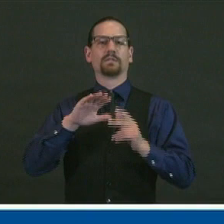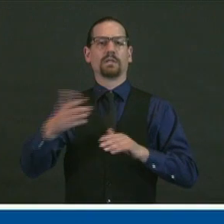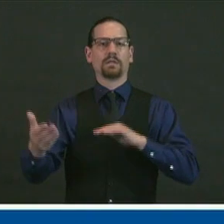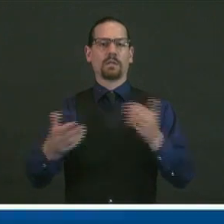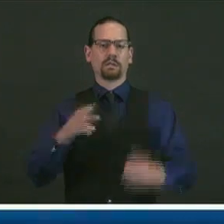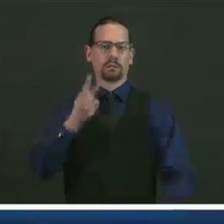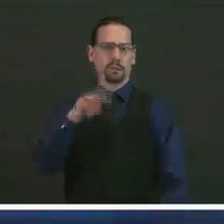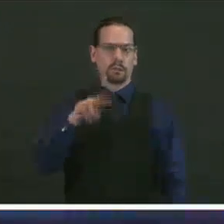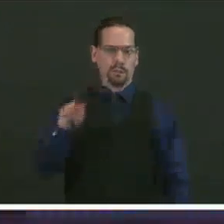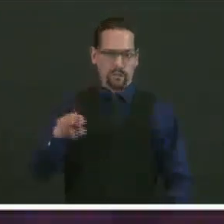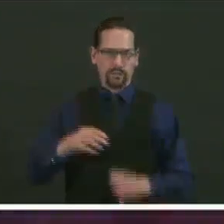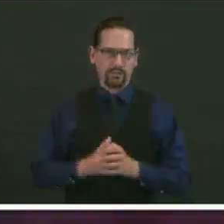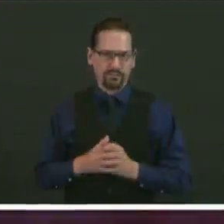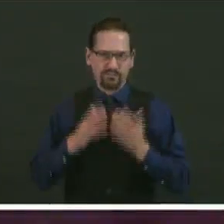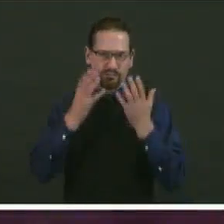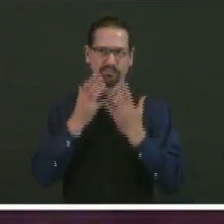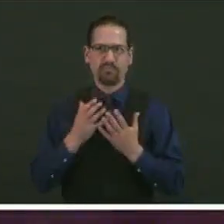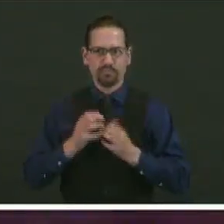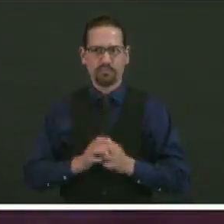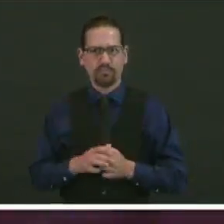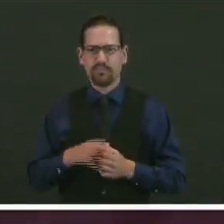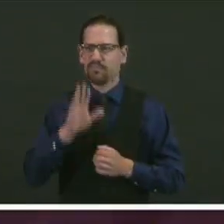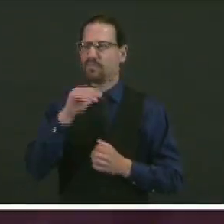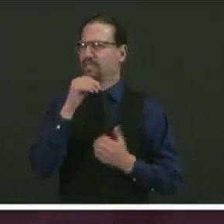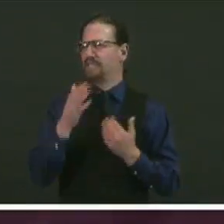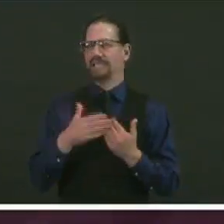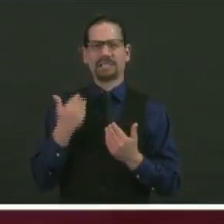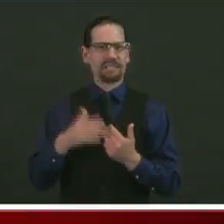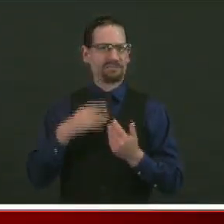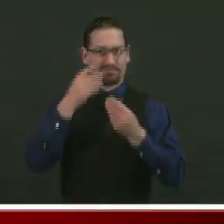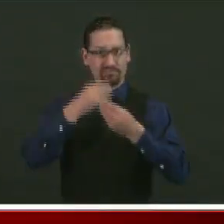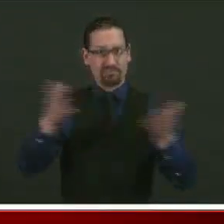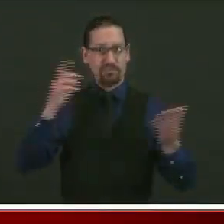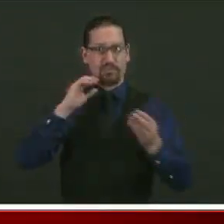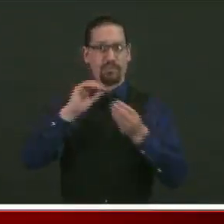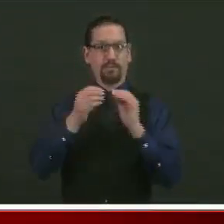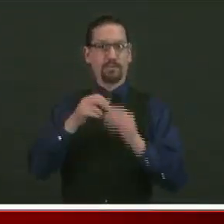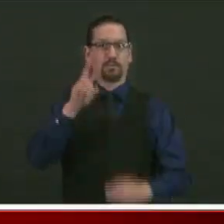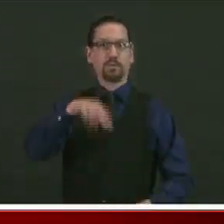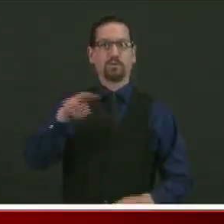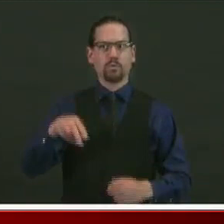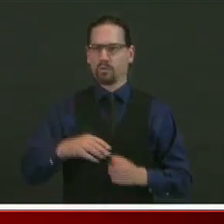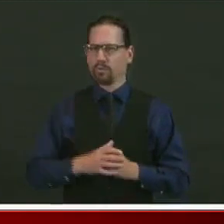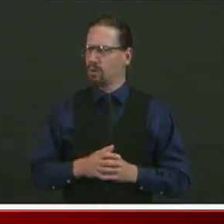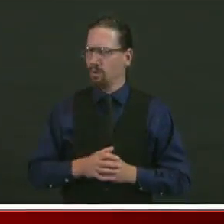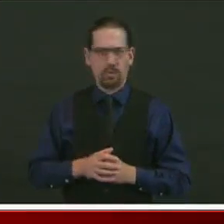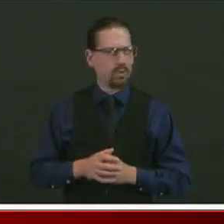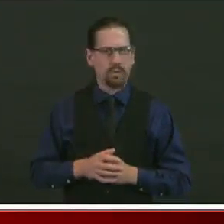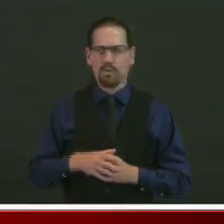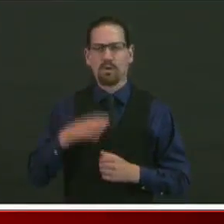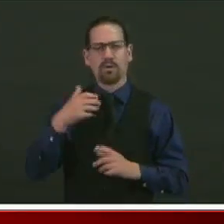ISLANDERS. IT IS NEVER EASY TO SAY ONE.